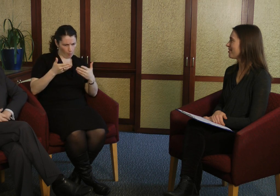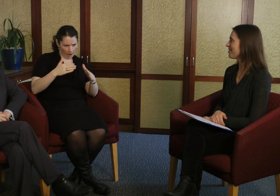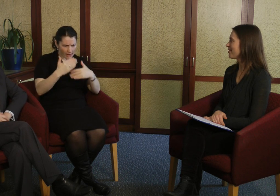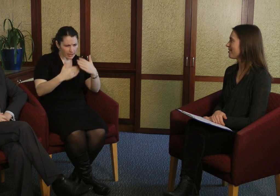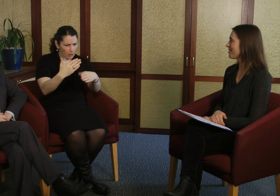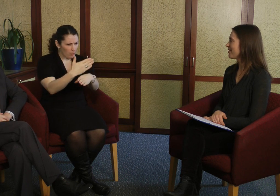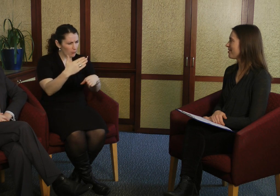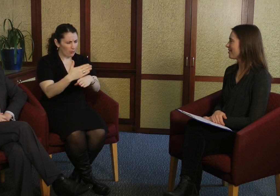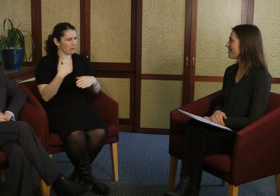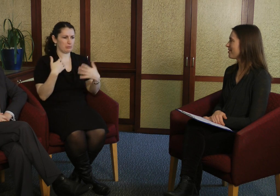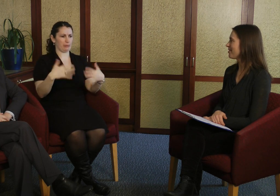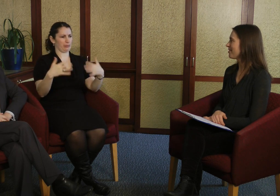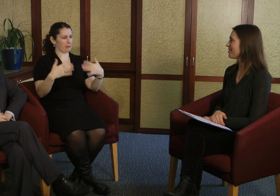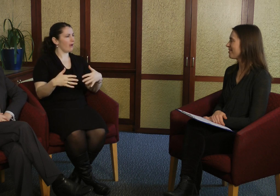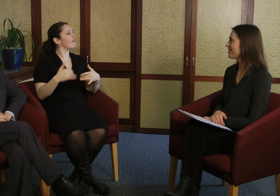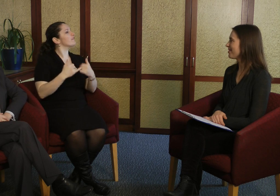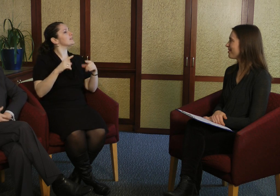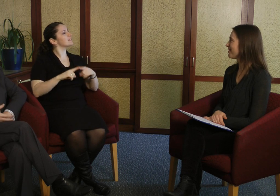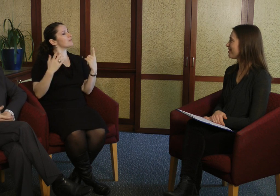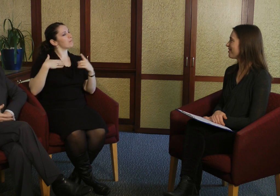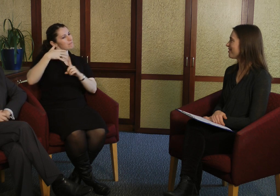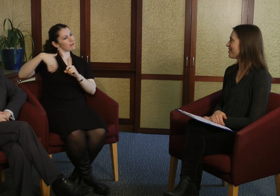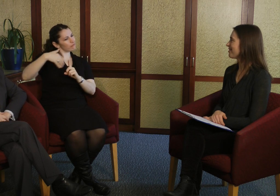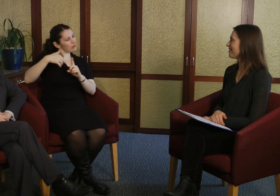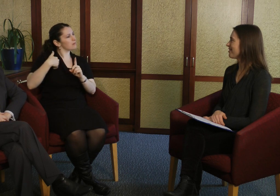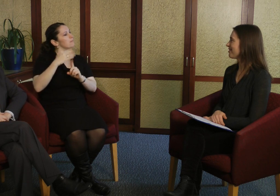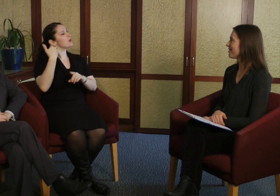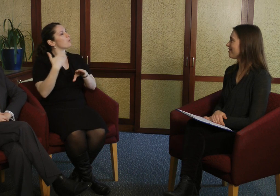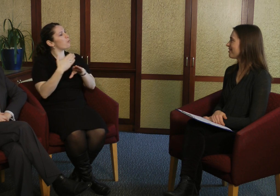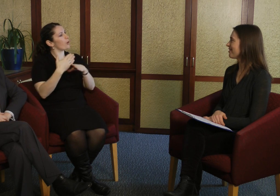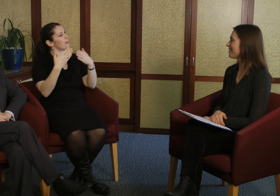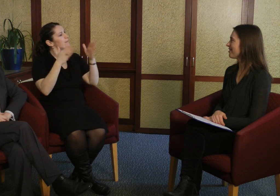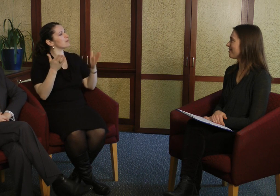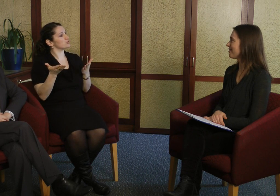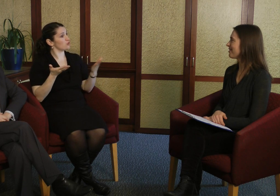very different for me because I have come from the public service after almost 18 years